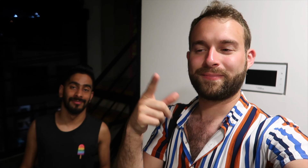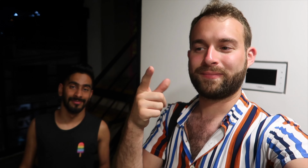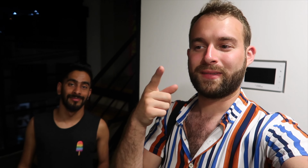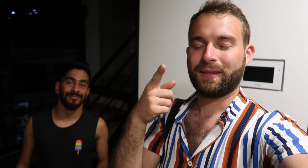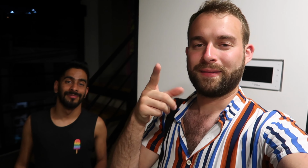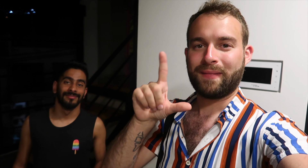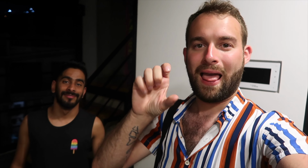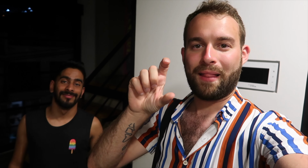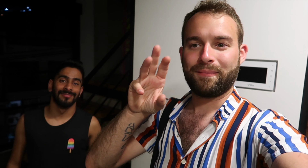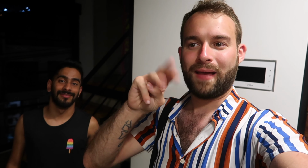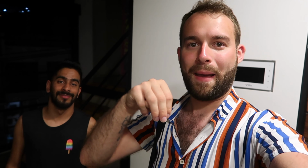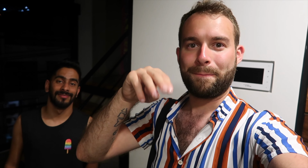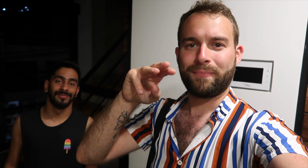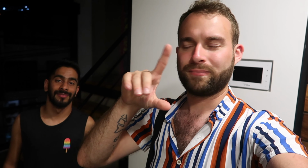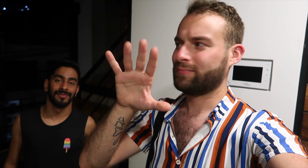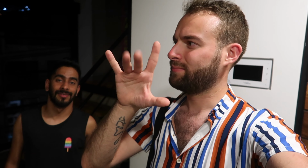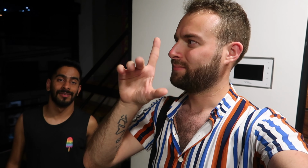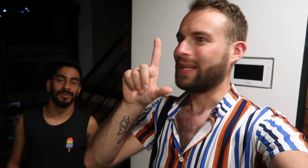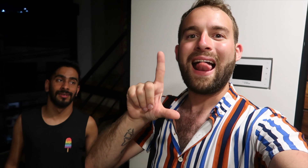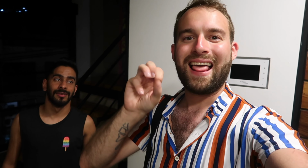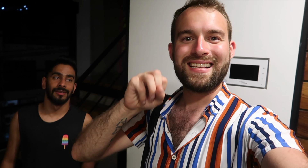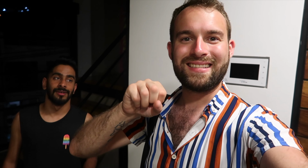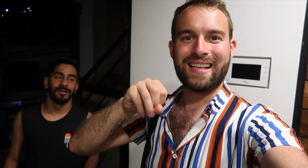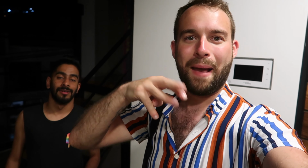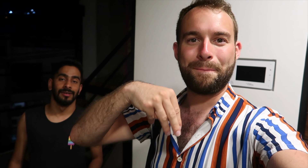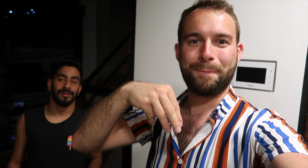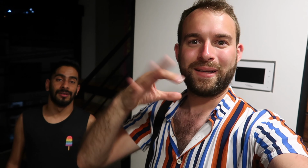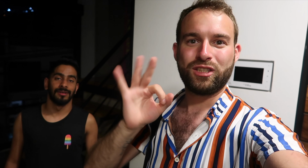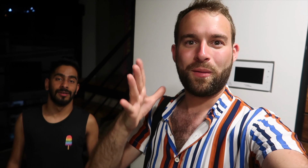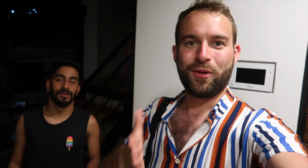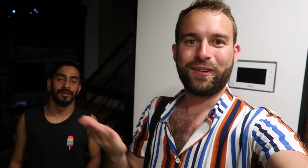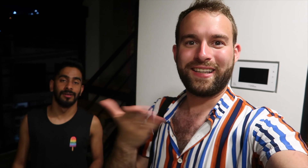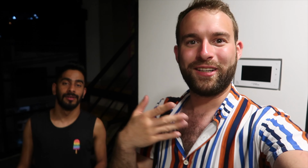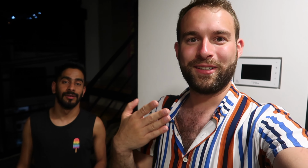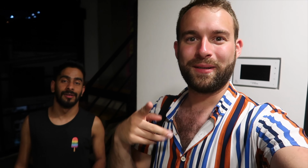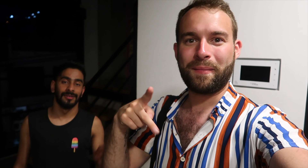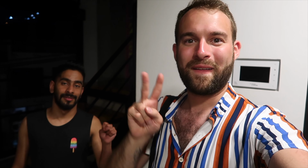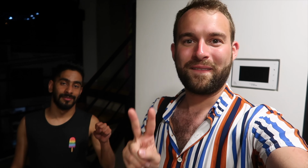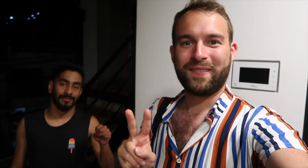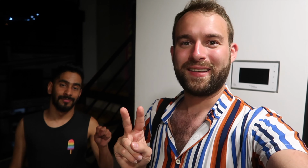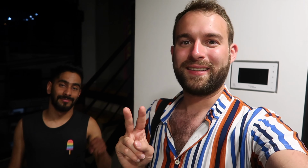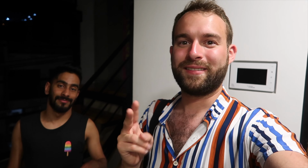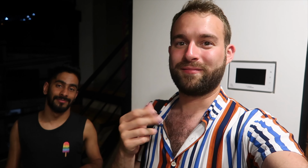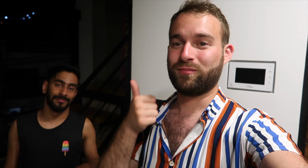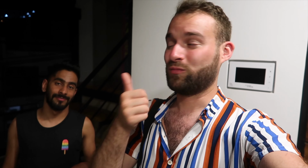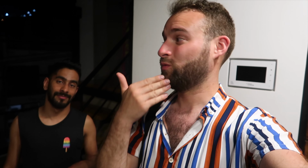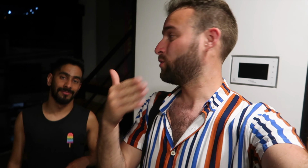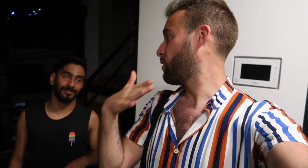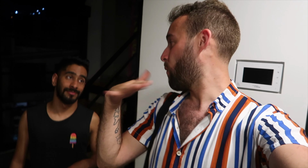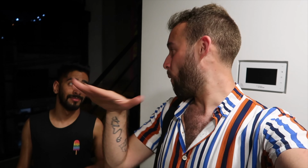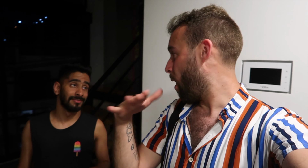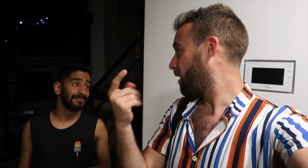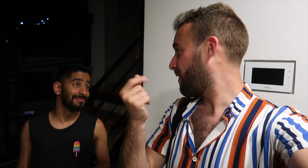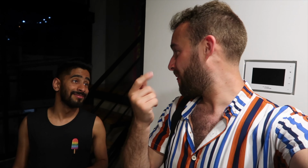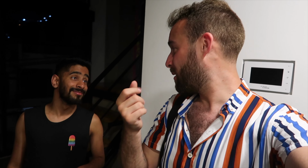He is an LSM interpreter here in Puerto Vallarta. It was good, we walked a bit